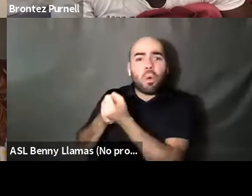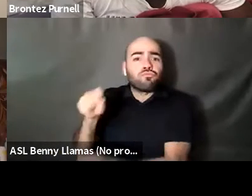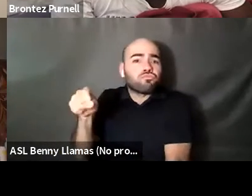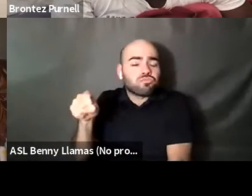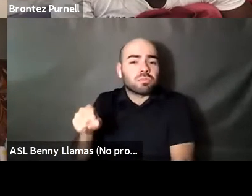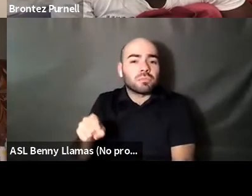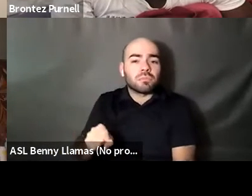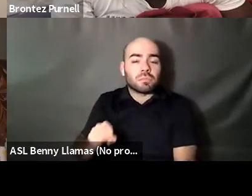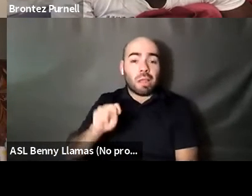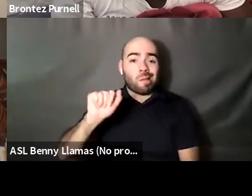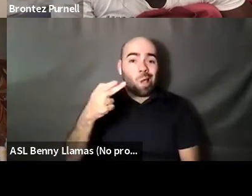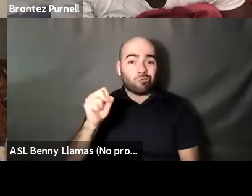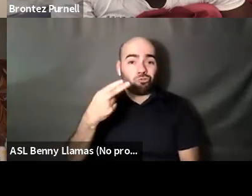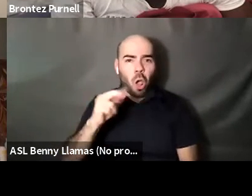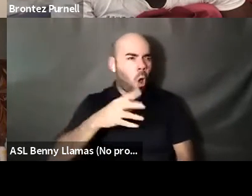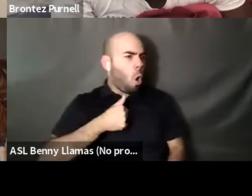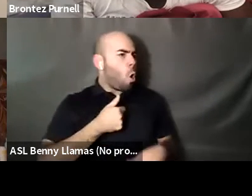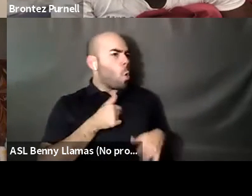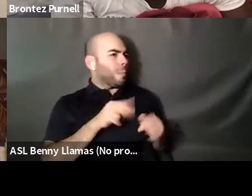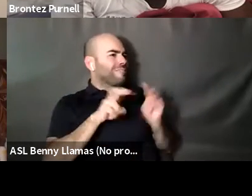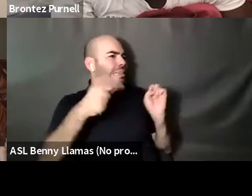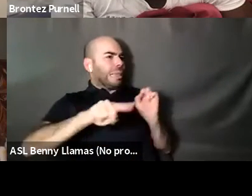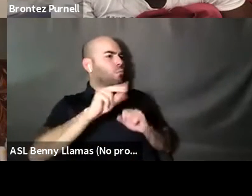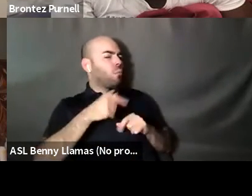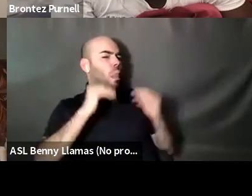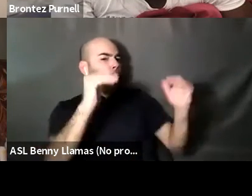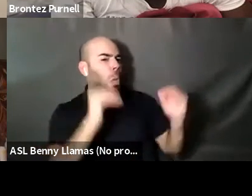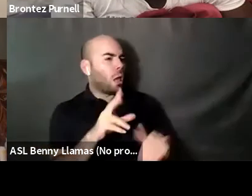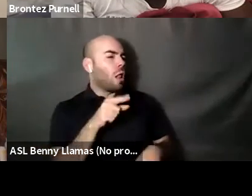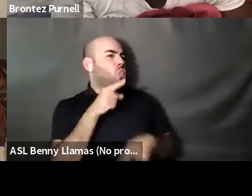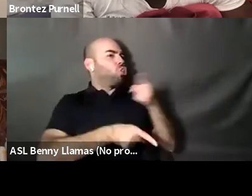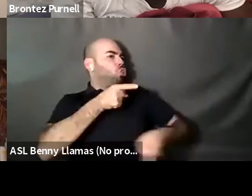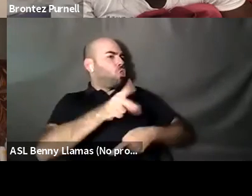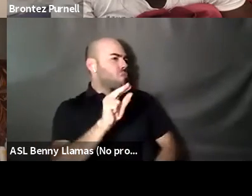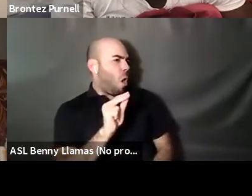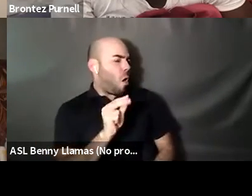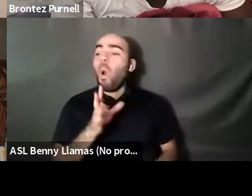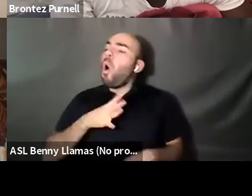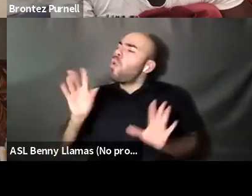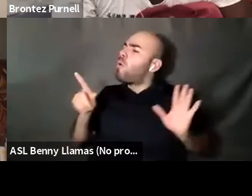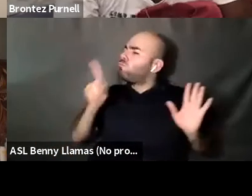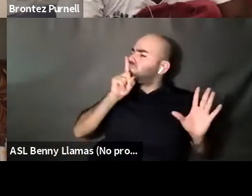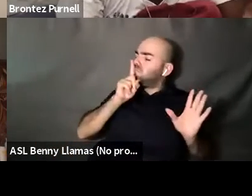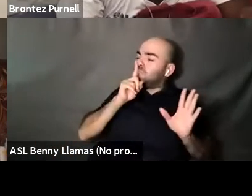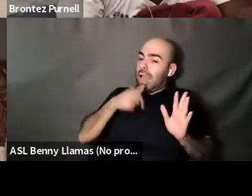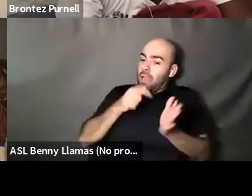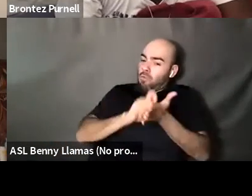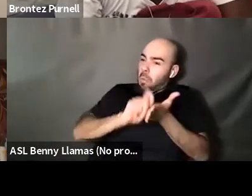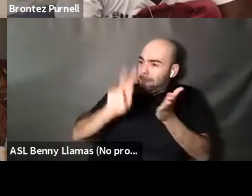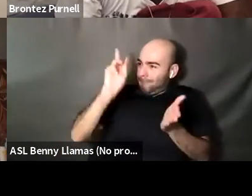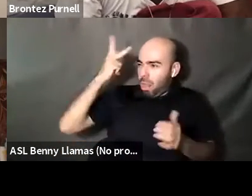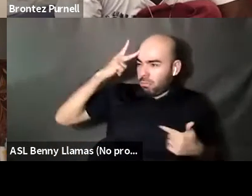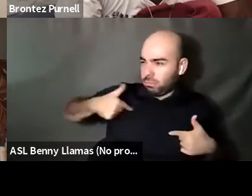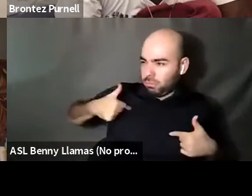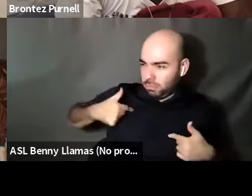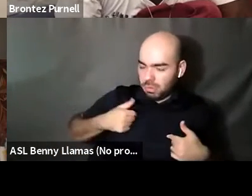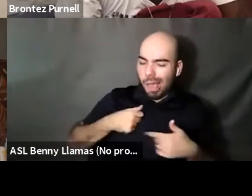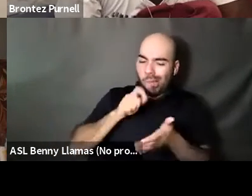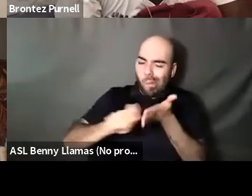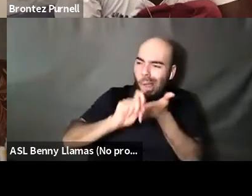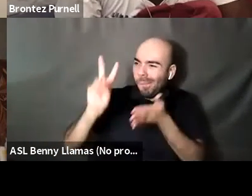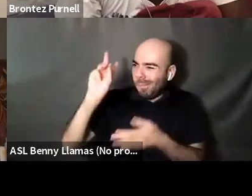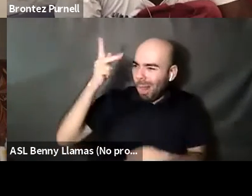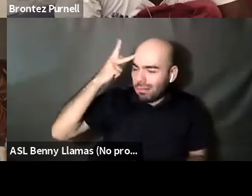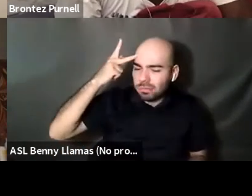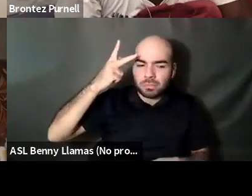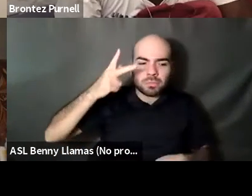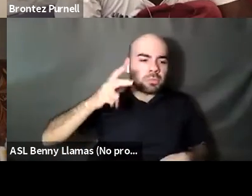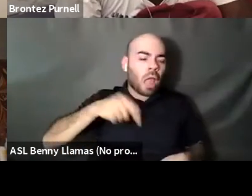Kenyon Farrow (he/him/his): My situation that like I have, you know, but I don't I don't I write political stuff. I don't I don't write in a kind of, you know, confessional you know